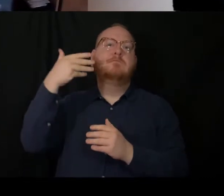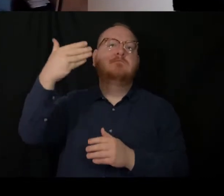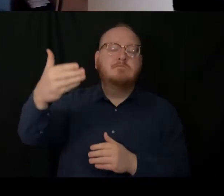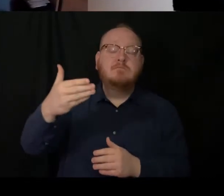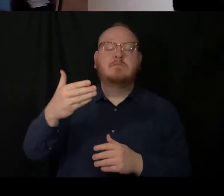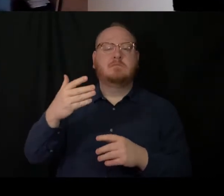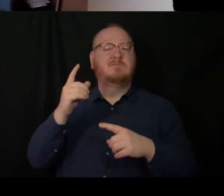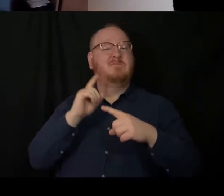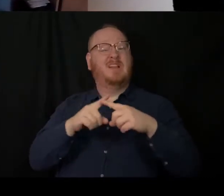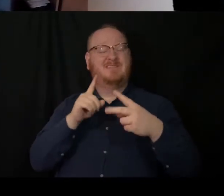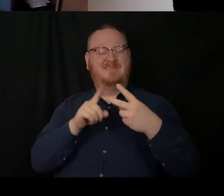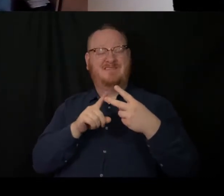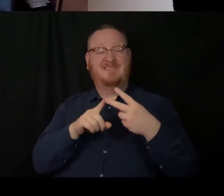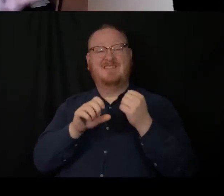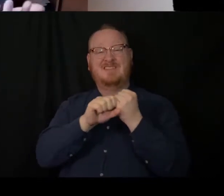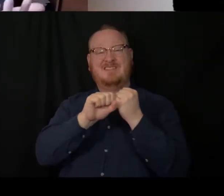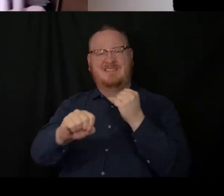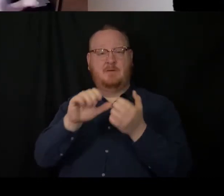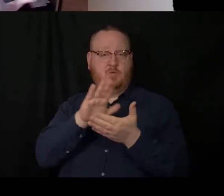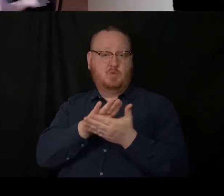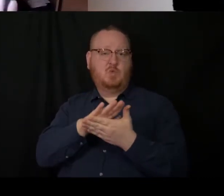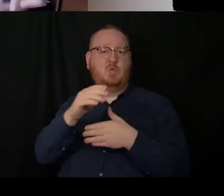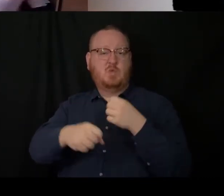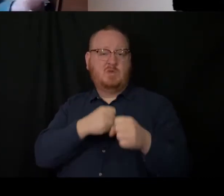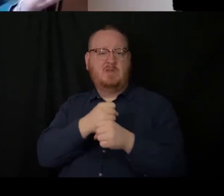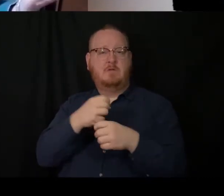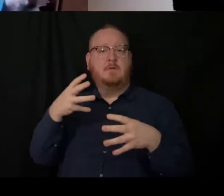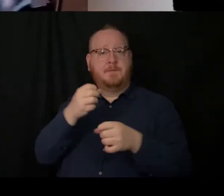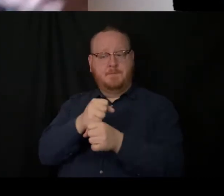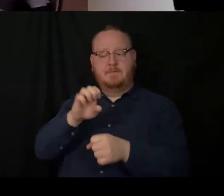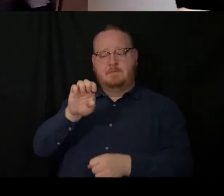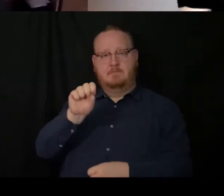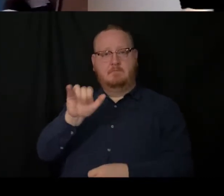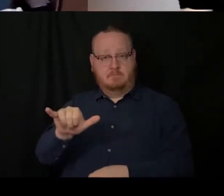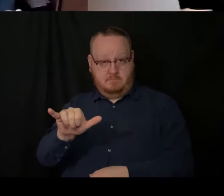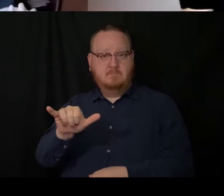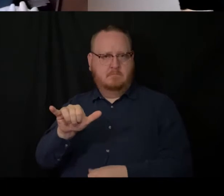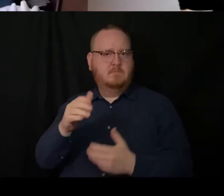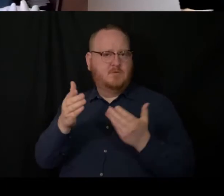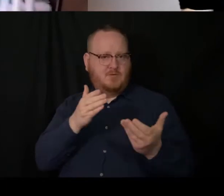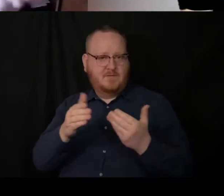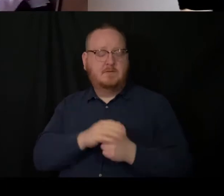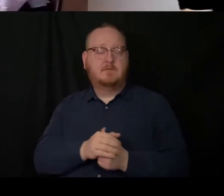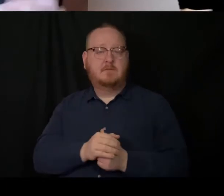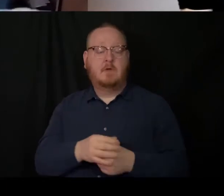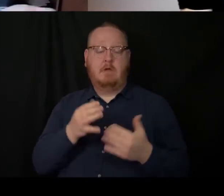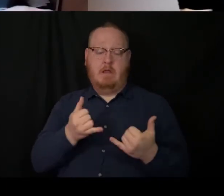school year services. So because of COVID, right, we have a little bit of additional